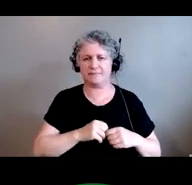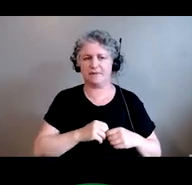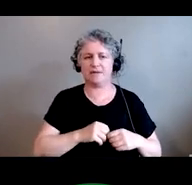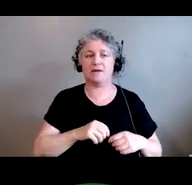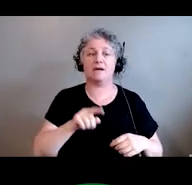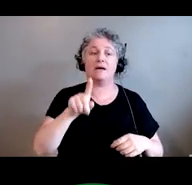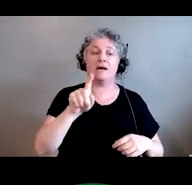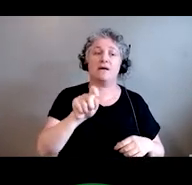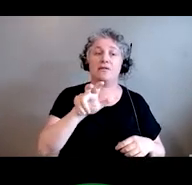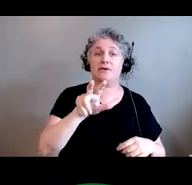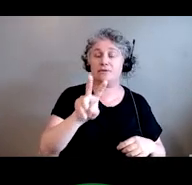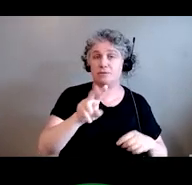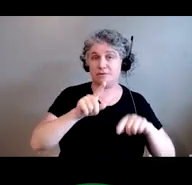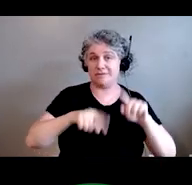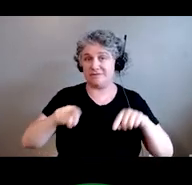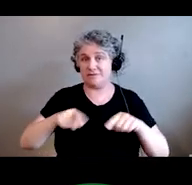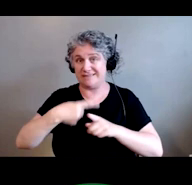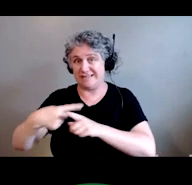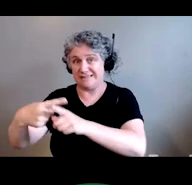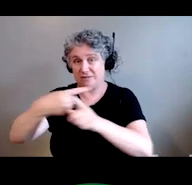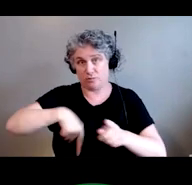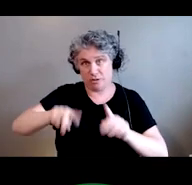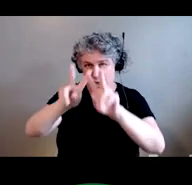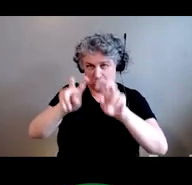974 infrastructure elements we assessed.